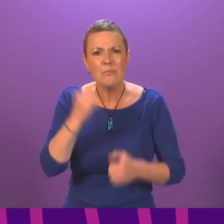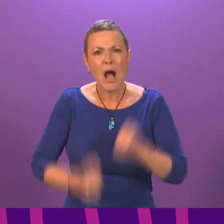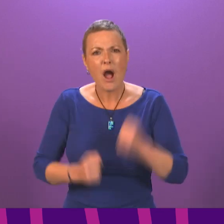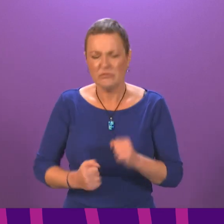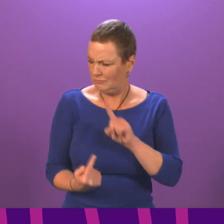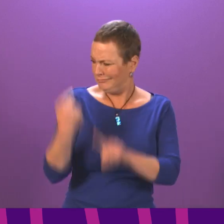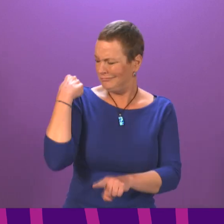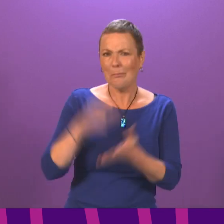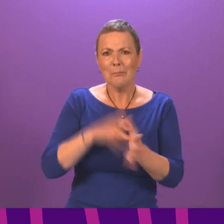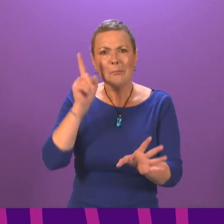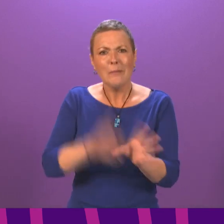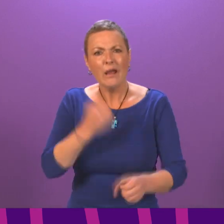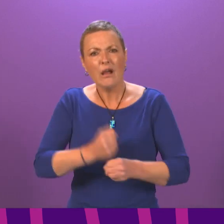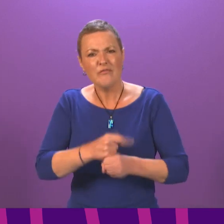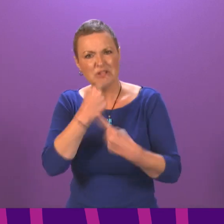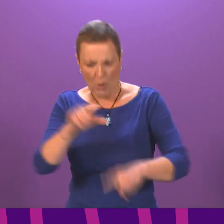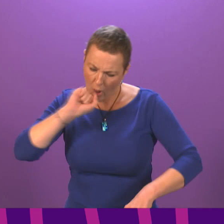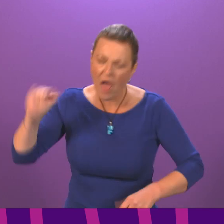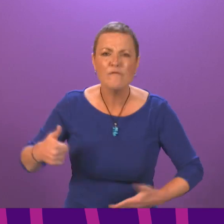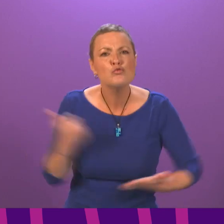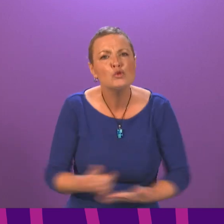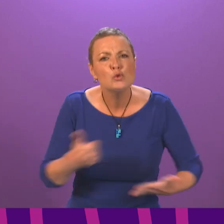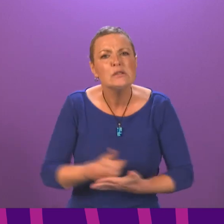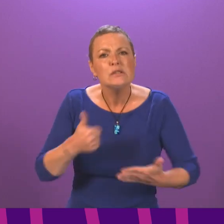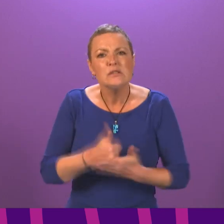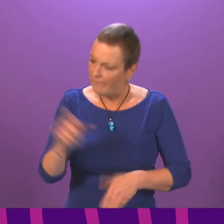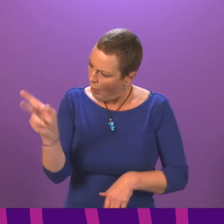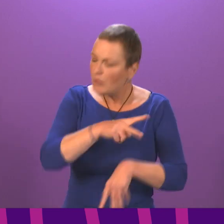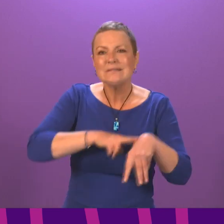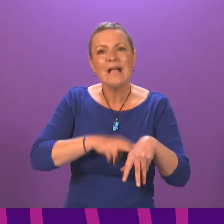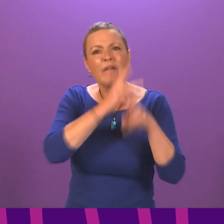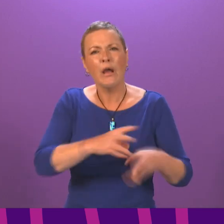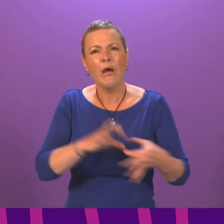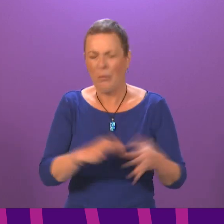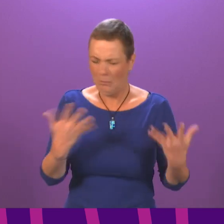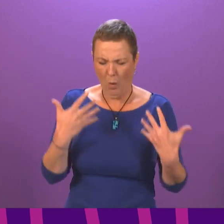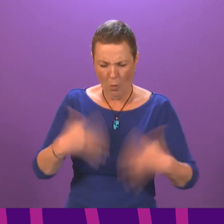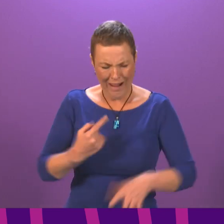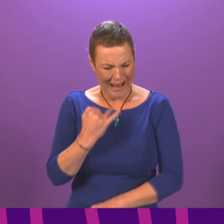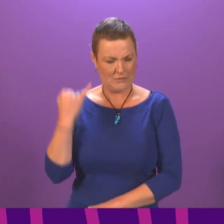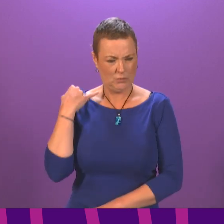announced routine and regular testing for all care home staff, but last week one in